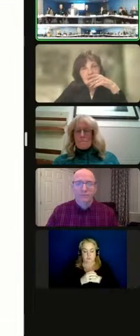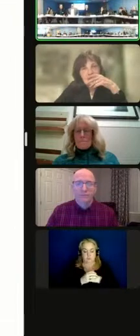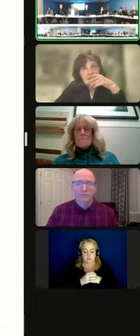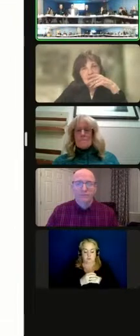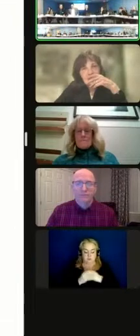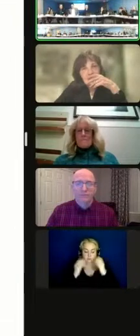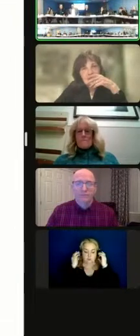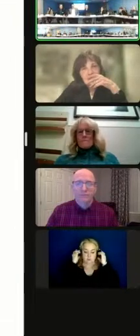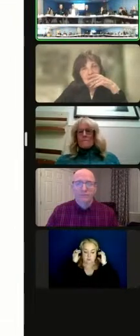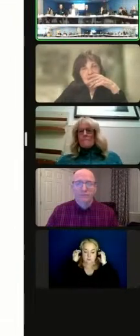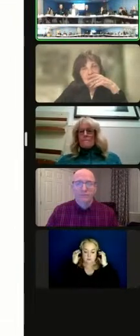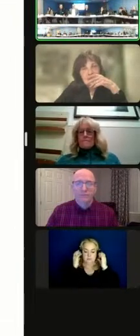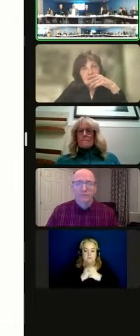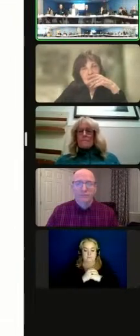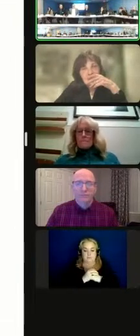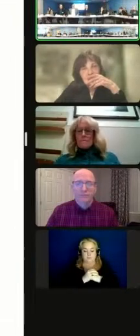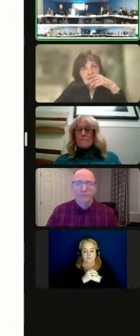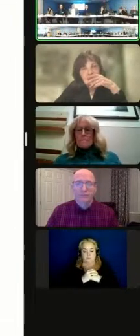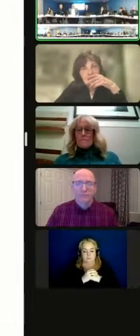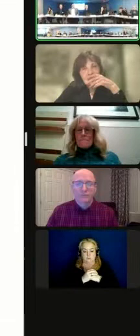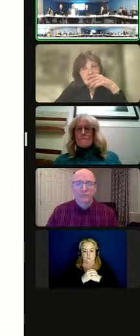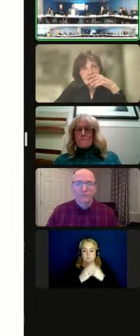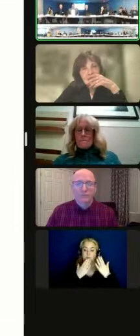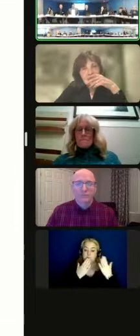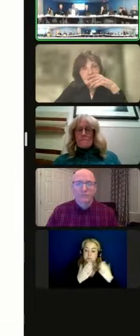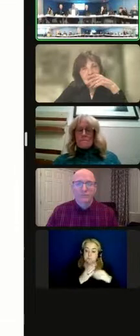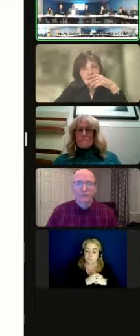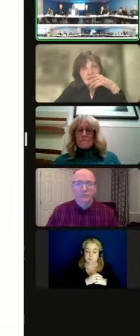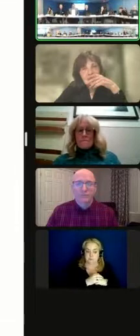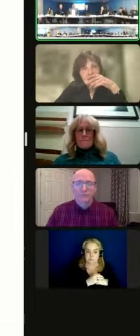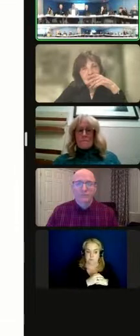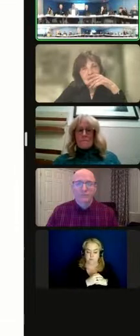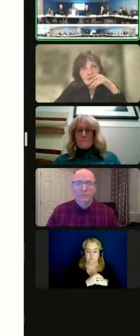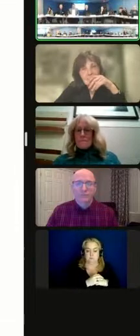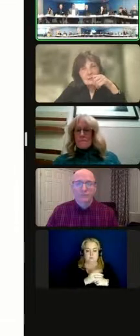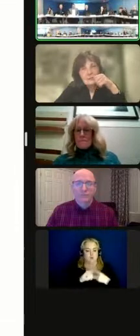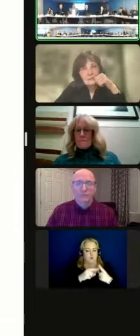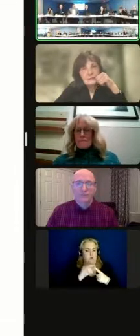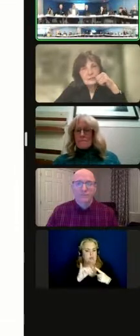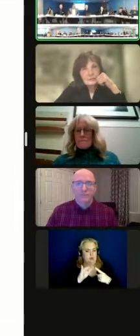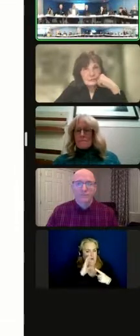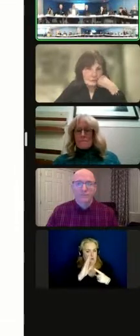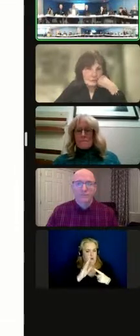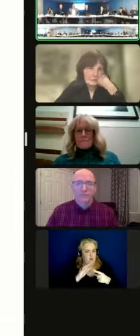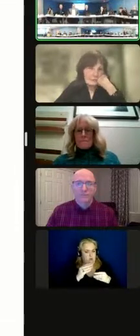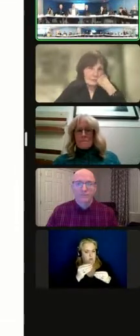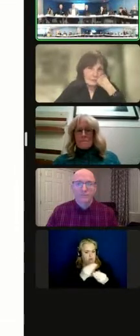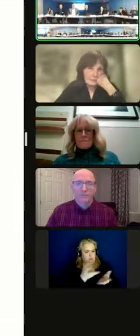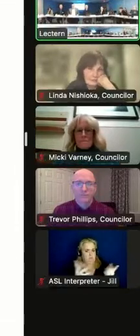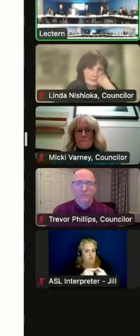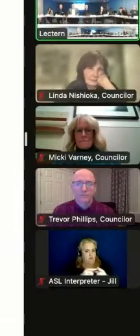GETTING ABOUT ABOVE AND BEYOND THEIR CURRENT LEVEL OF SERVICE.